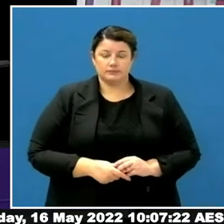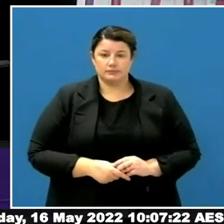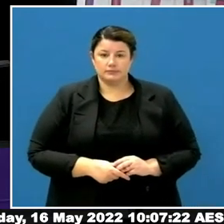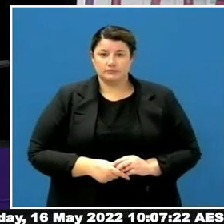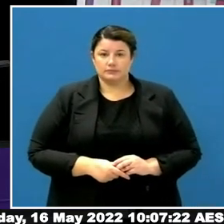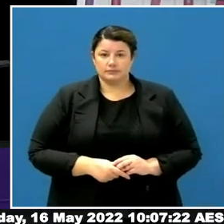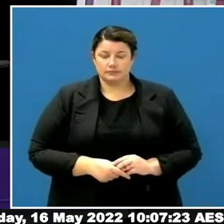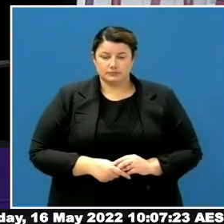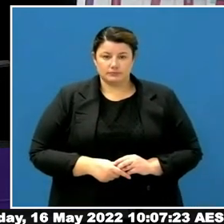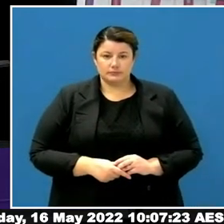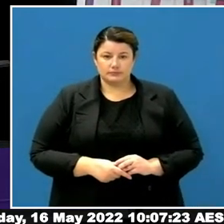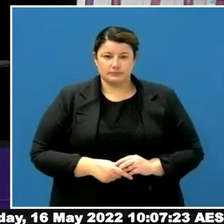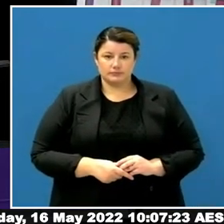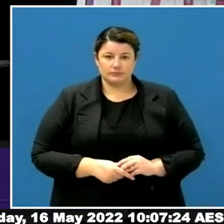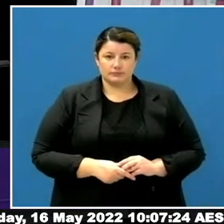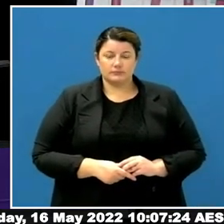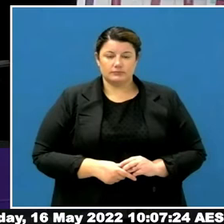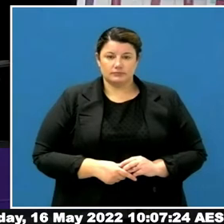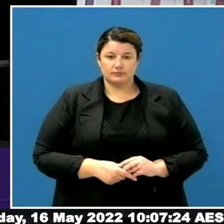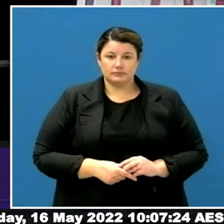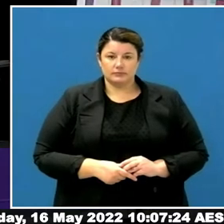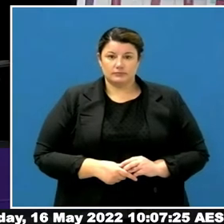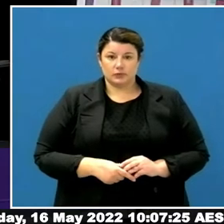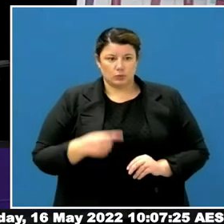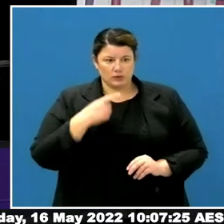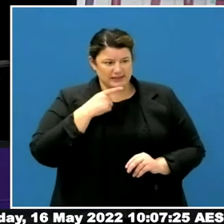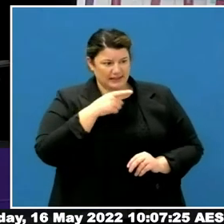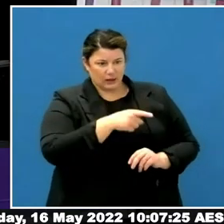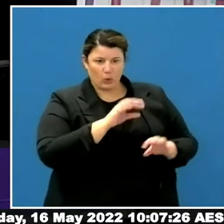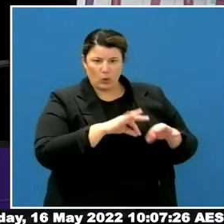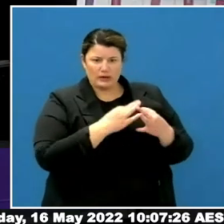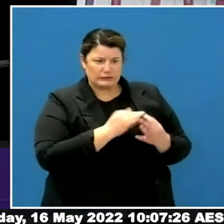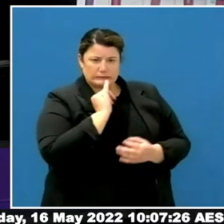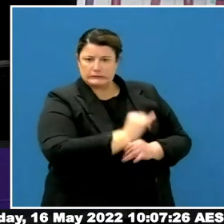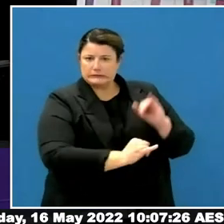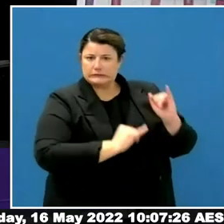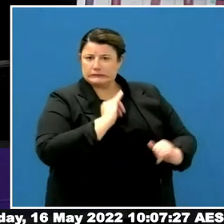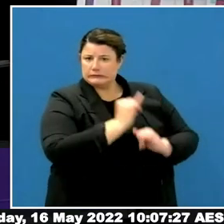holding the particular service provider accountable, should the evidence justify such